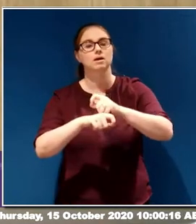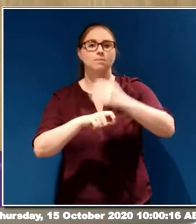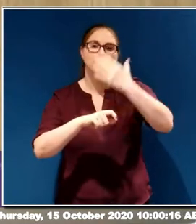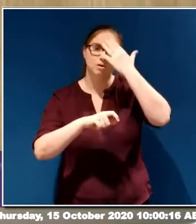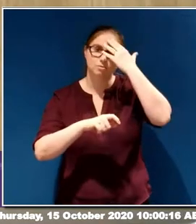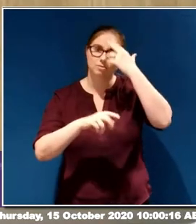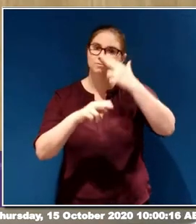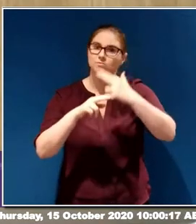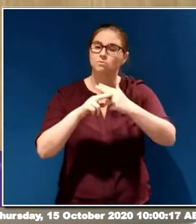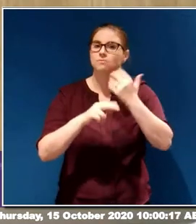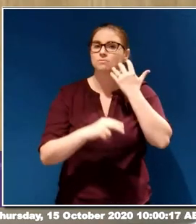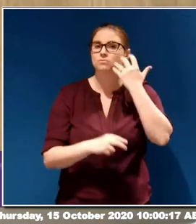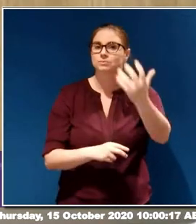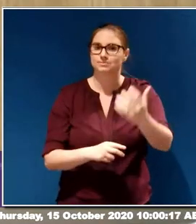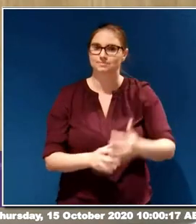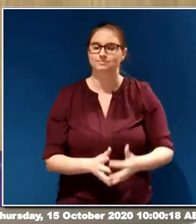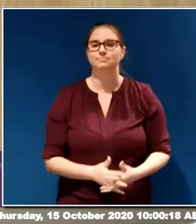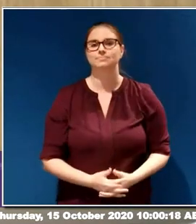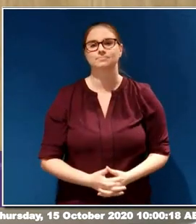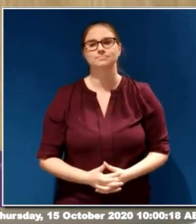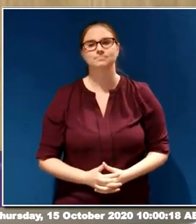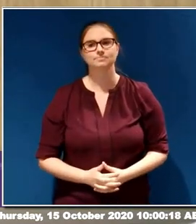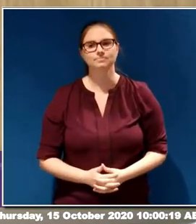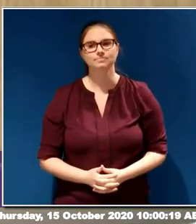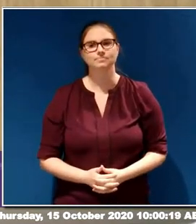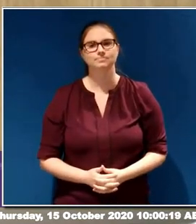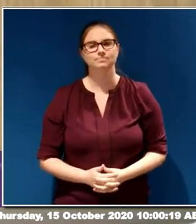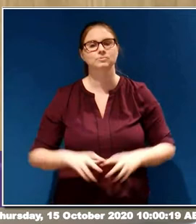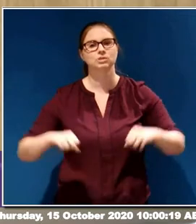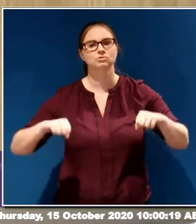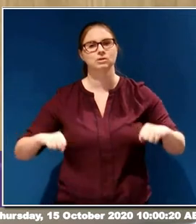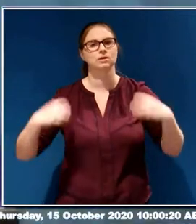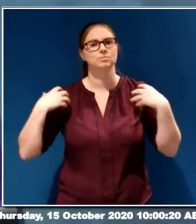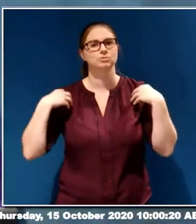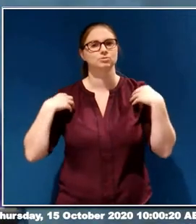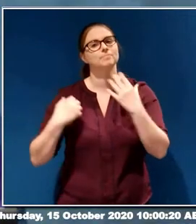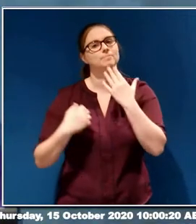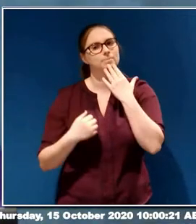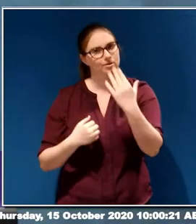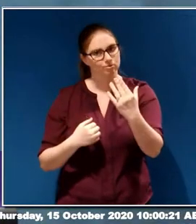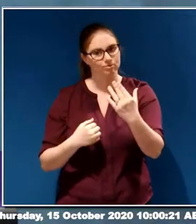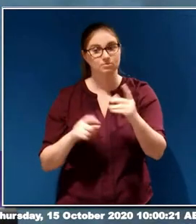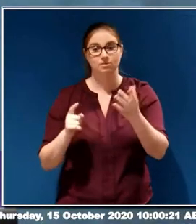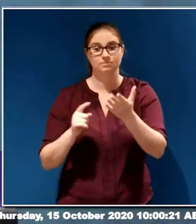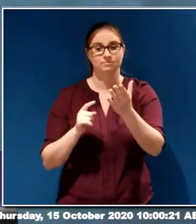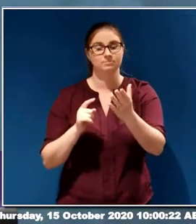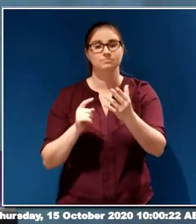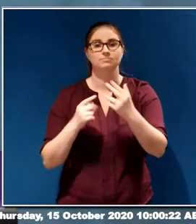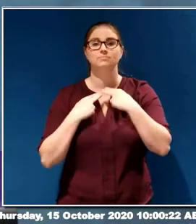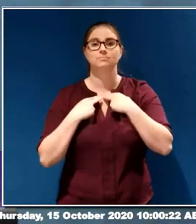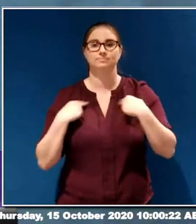Thank you very much. Yes, Ms Bennett. Chair, this morning we are going to hear from Sharon